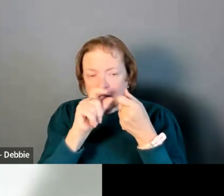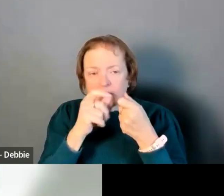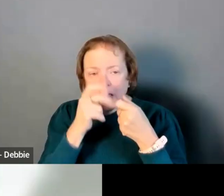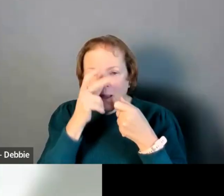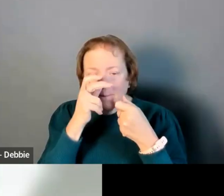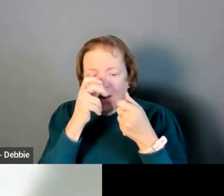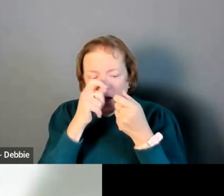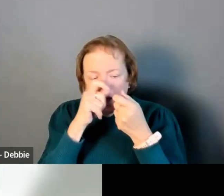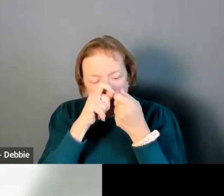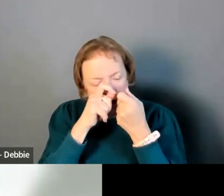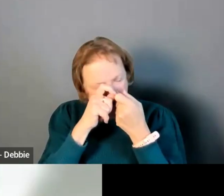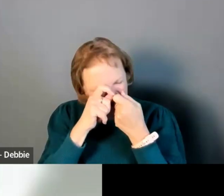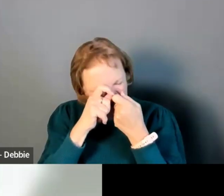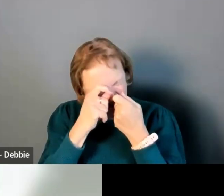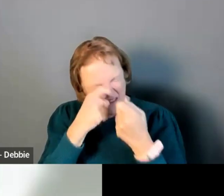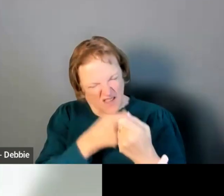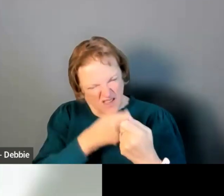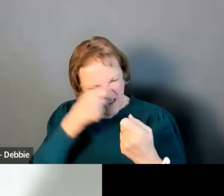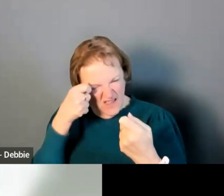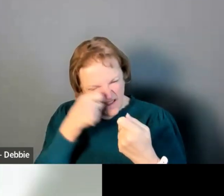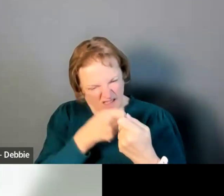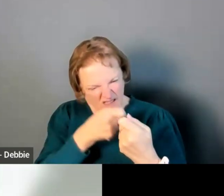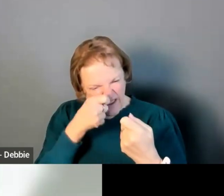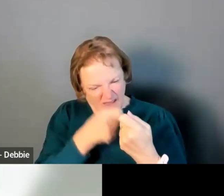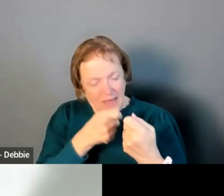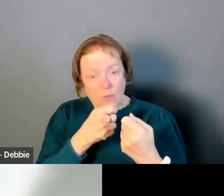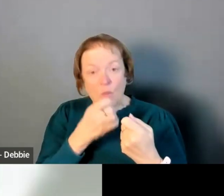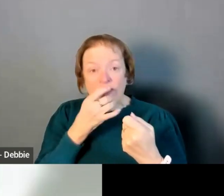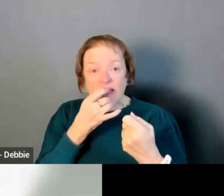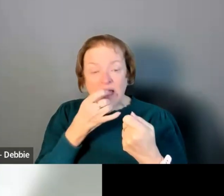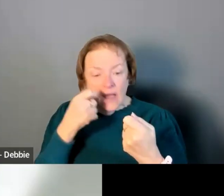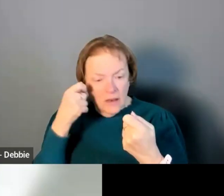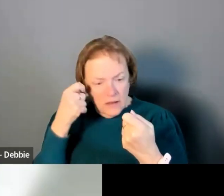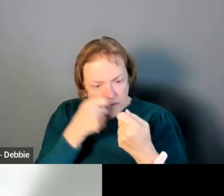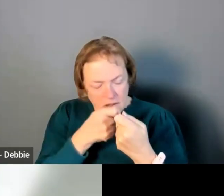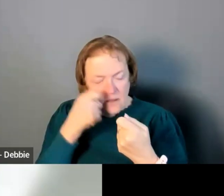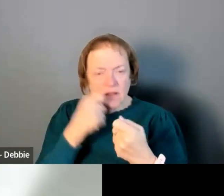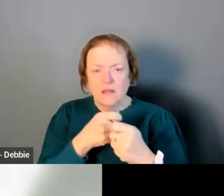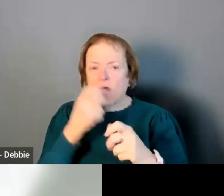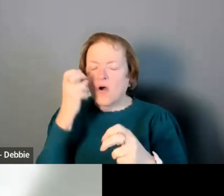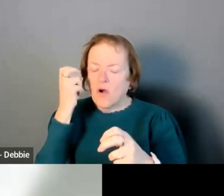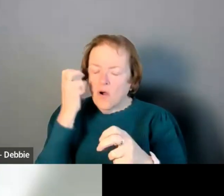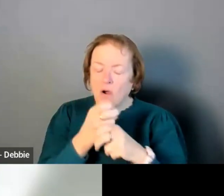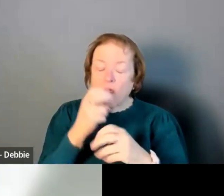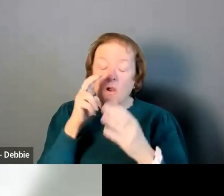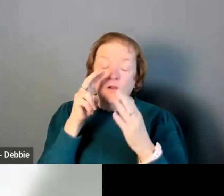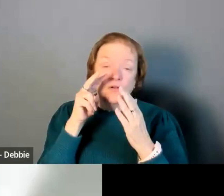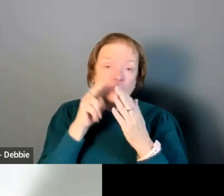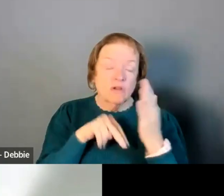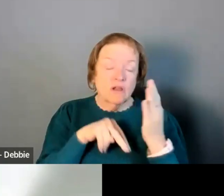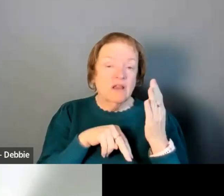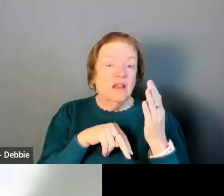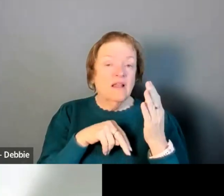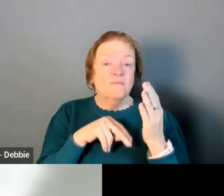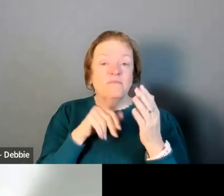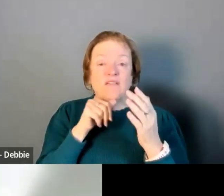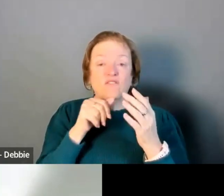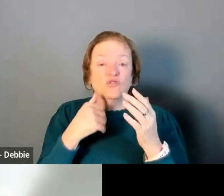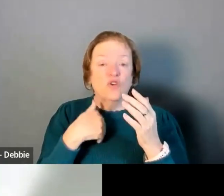glass on our iPhones, and we zoom in with the light. By all means, if you do not have an audiologist to plug it into their target